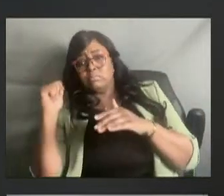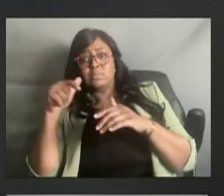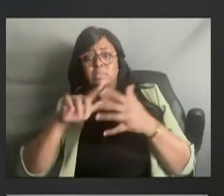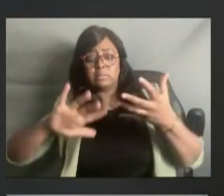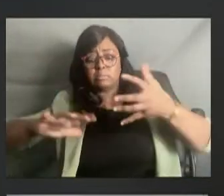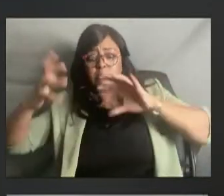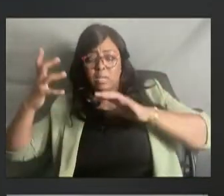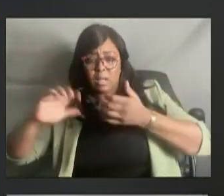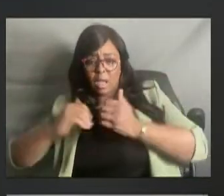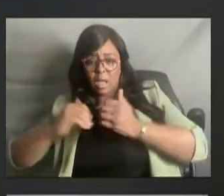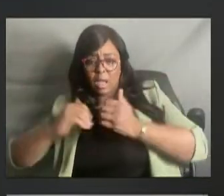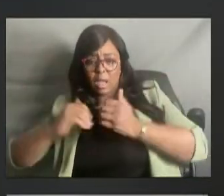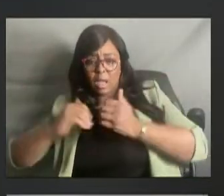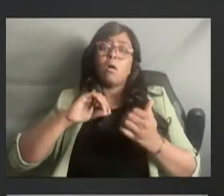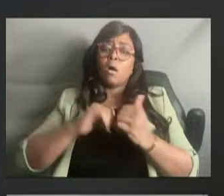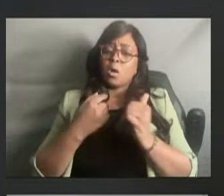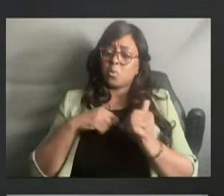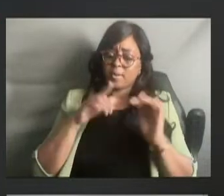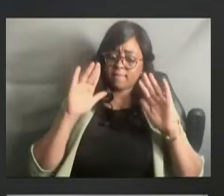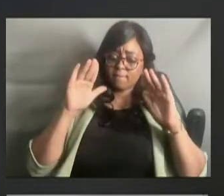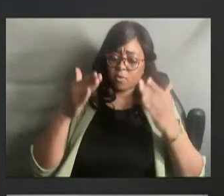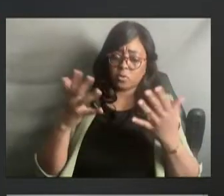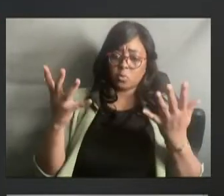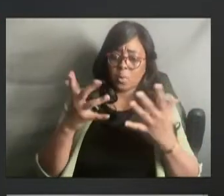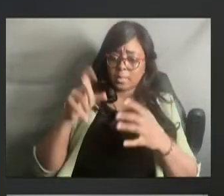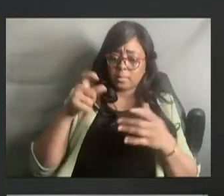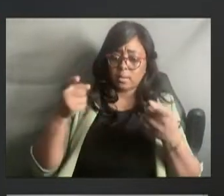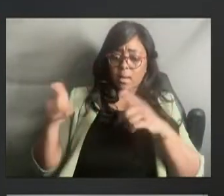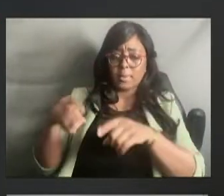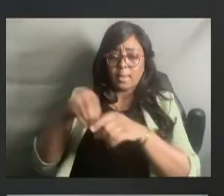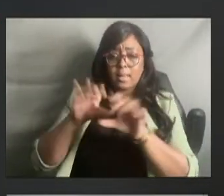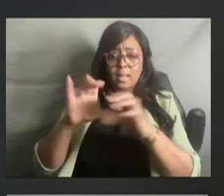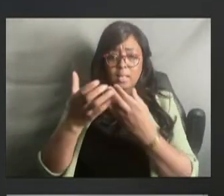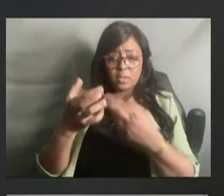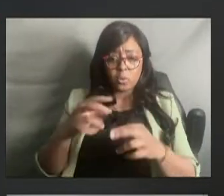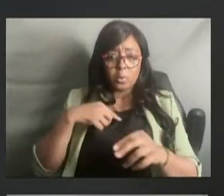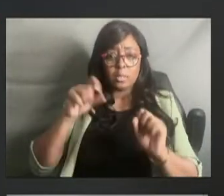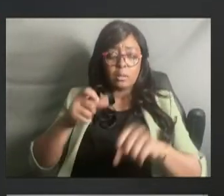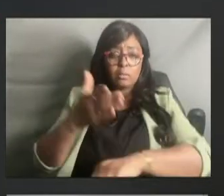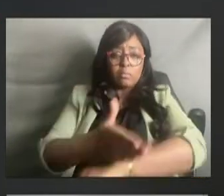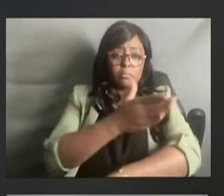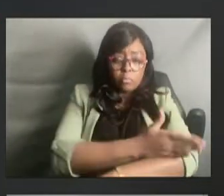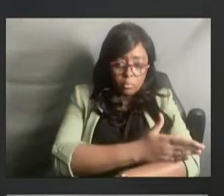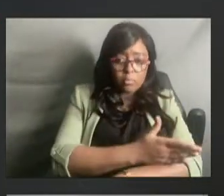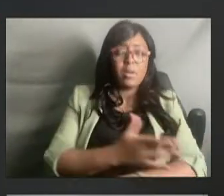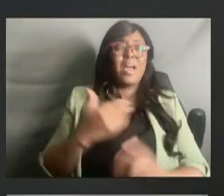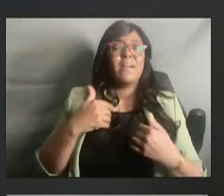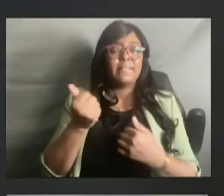So how do we get out of this mess. How do we focus on things